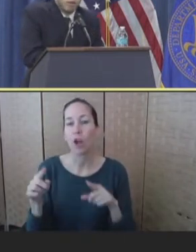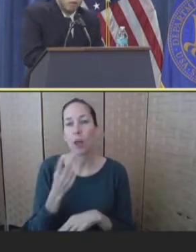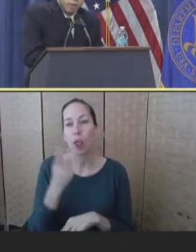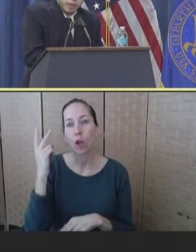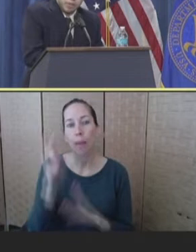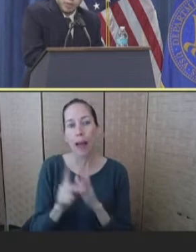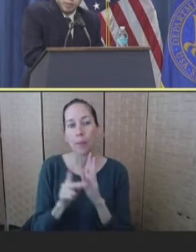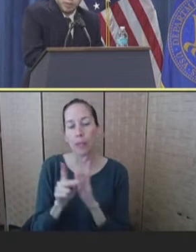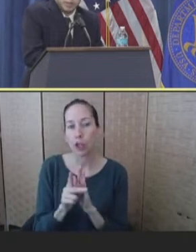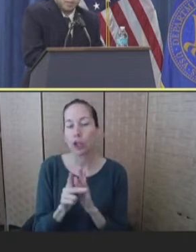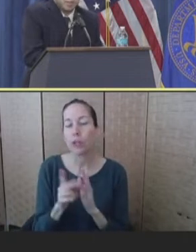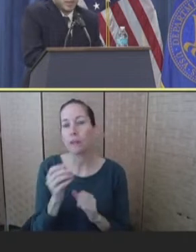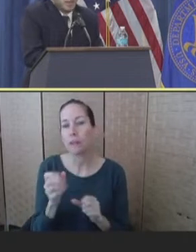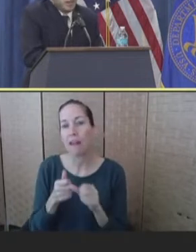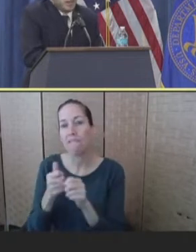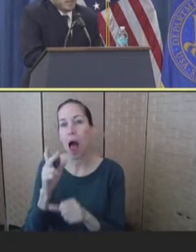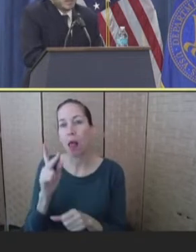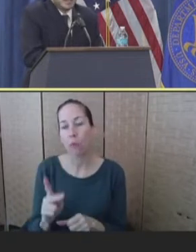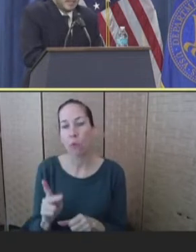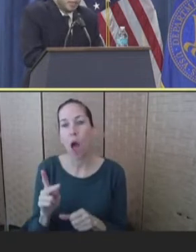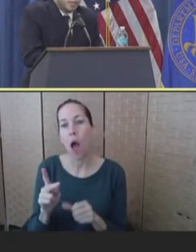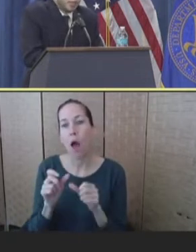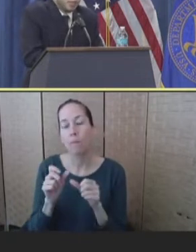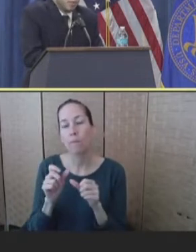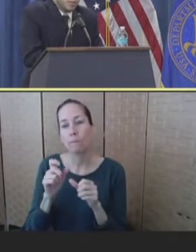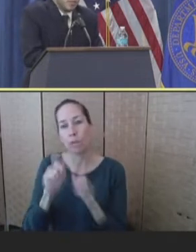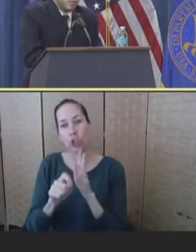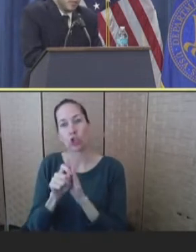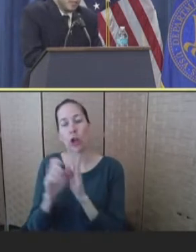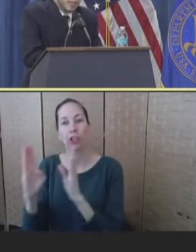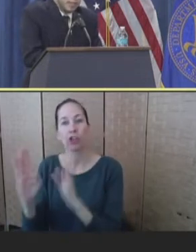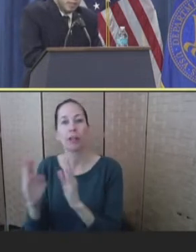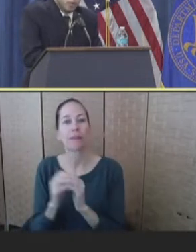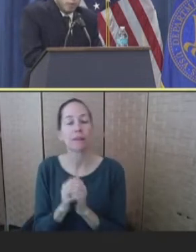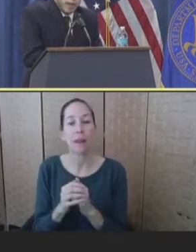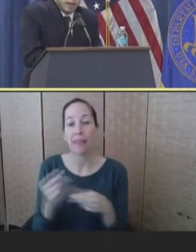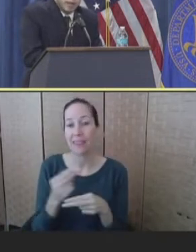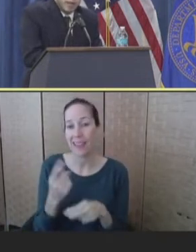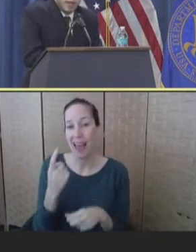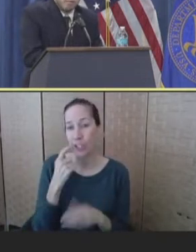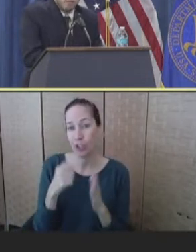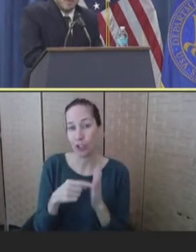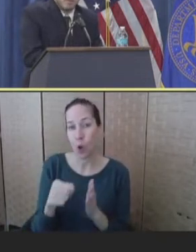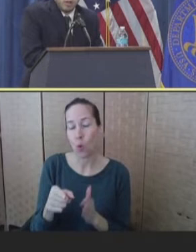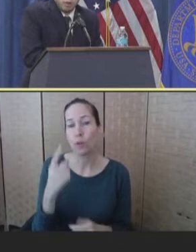up period durations. The slide I just showed you was for the six-year look back and four-year follow up.